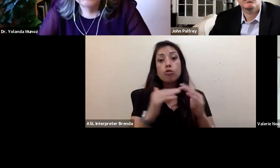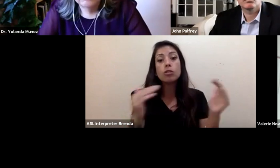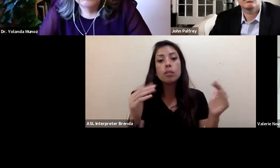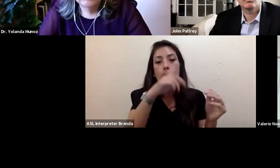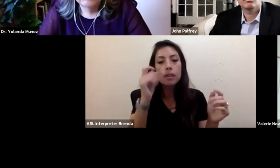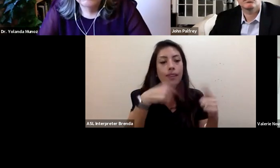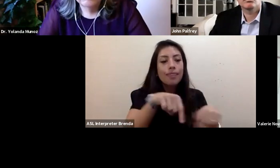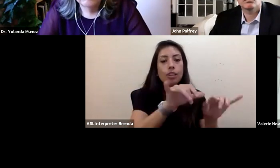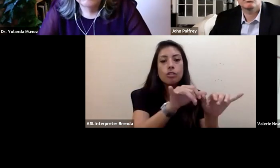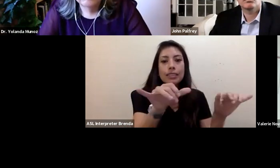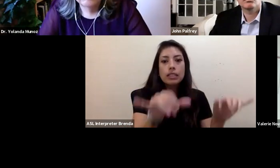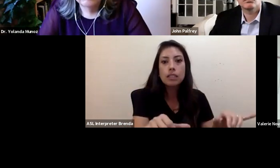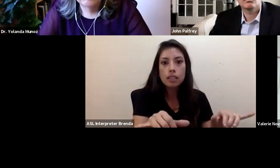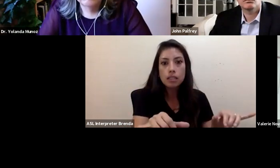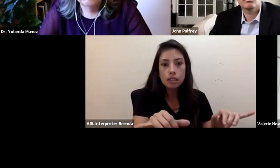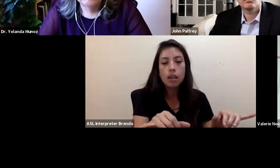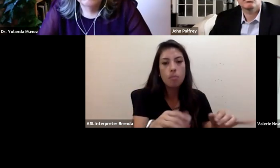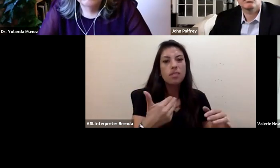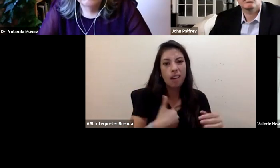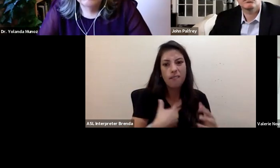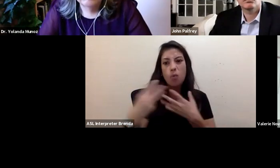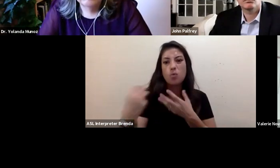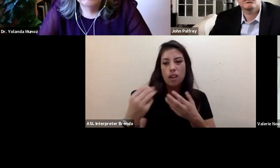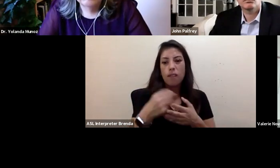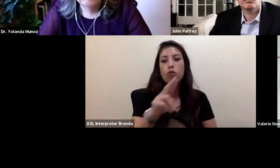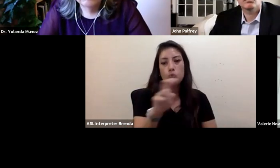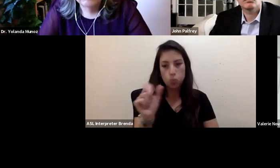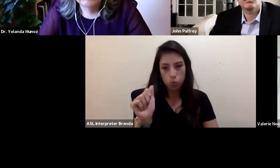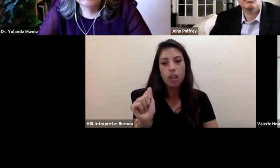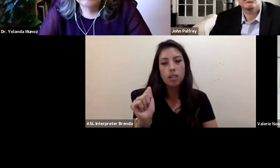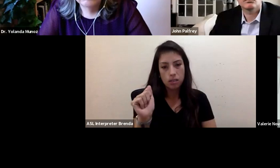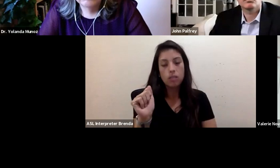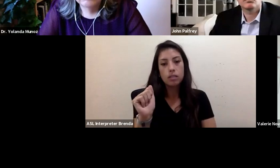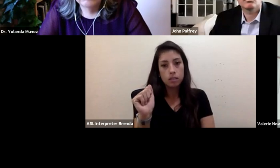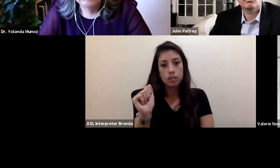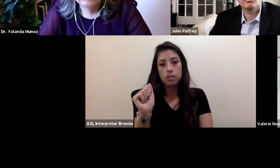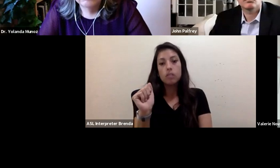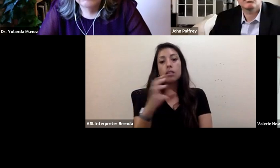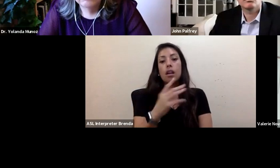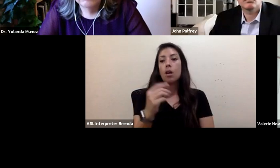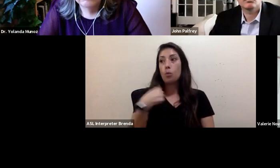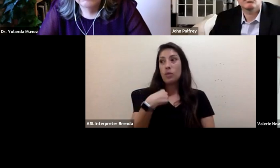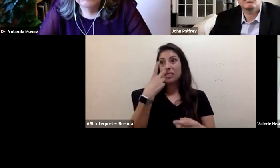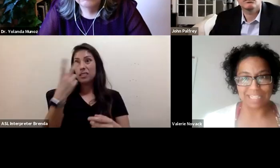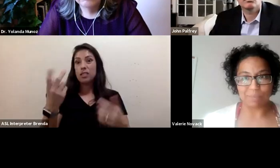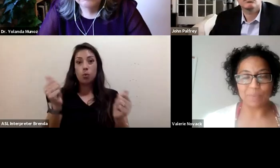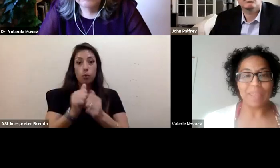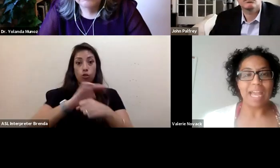that exist outside of the US as well. We can see this, in a very real way, with COVID vaccine distribution, for example.